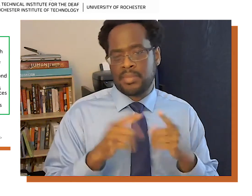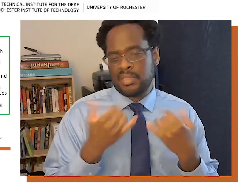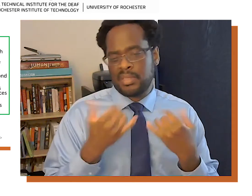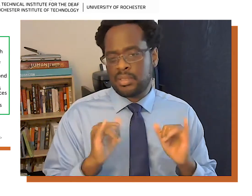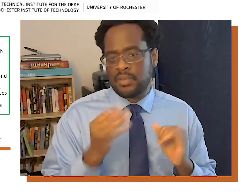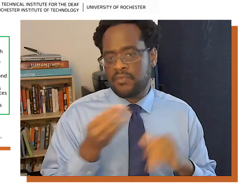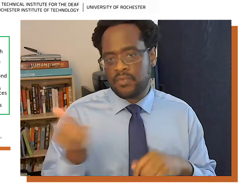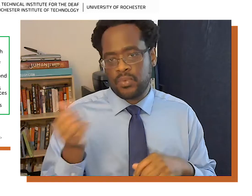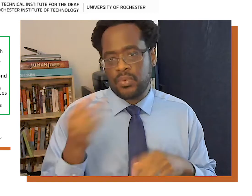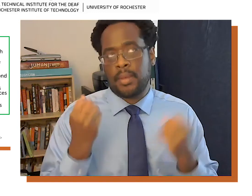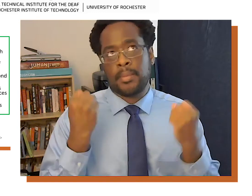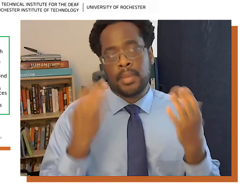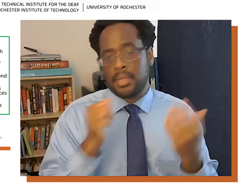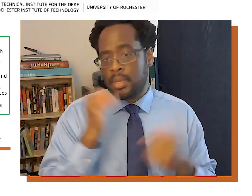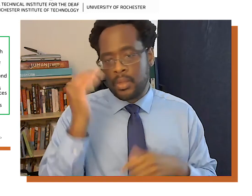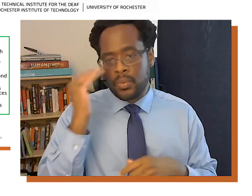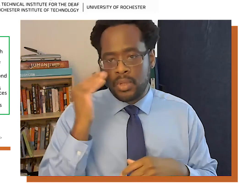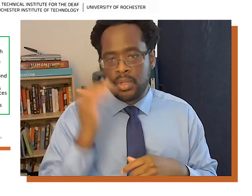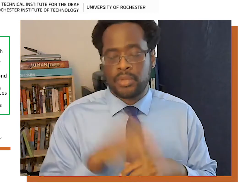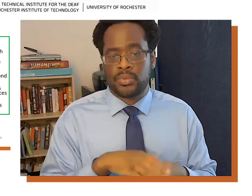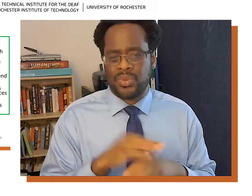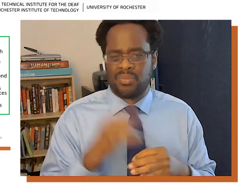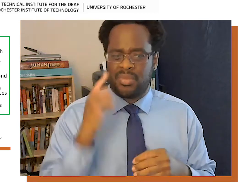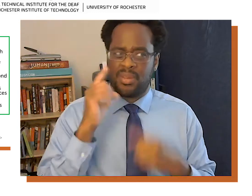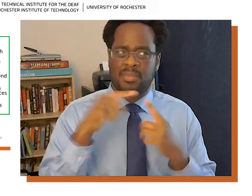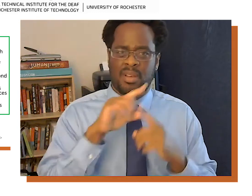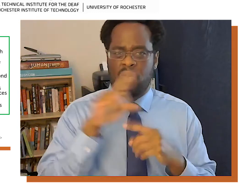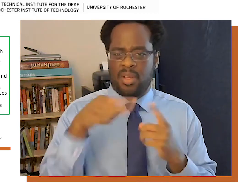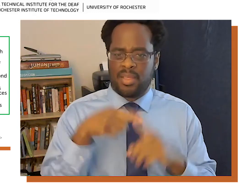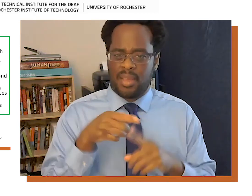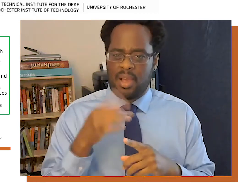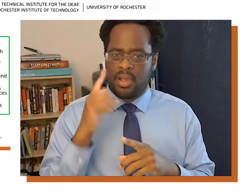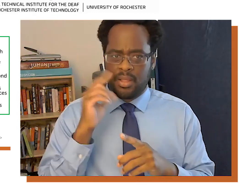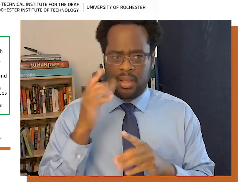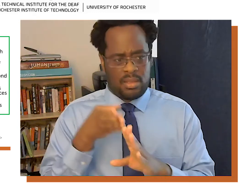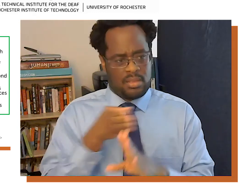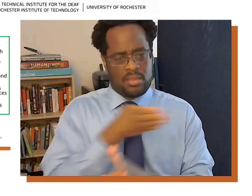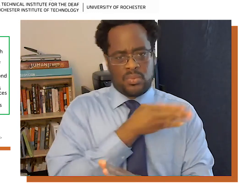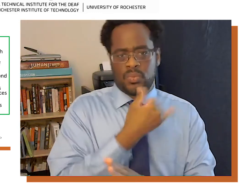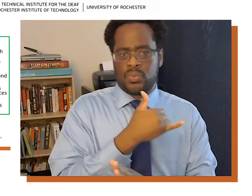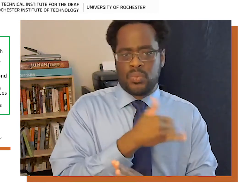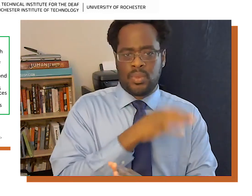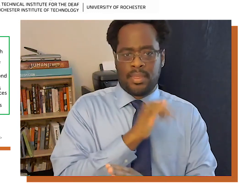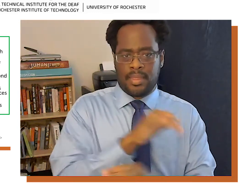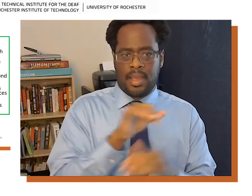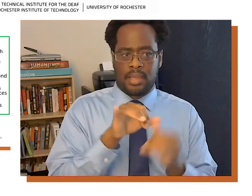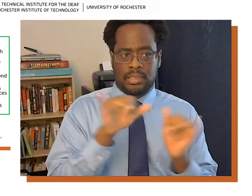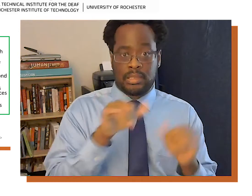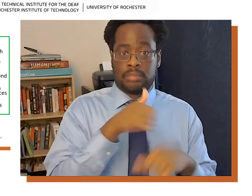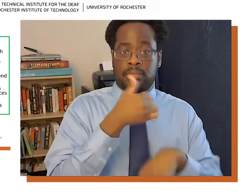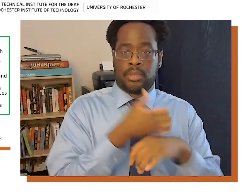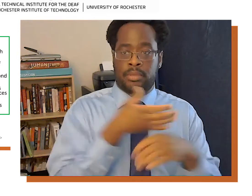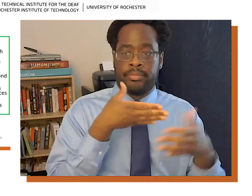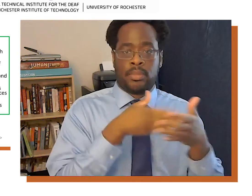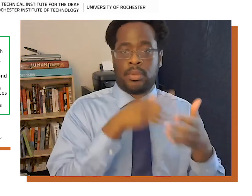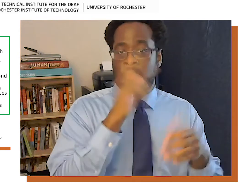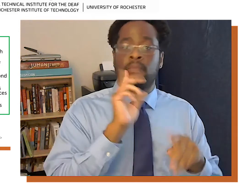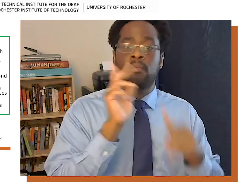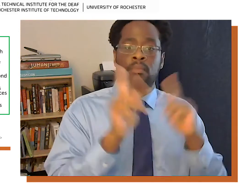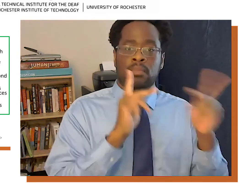than they were previously, but they are still very limited in what resources they know about or can receive. There are as lot of systemic barriers